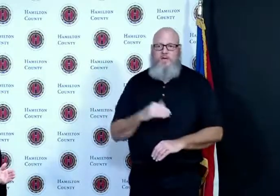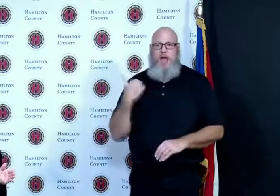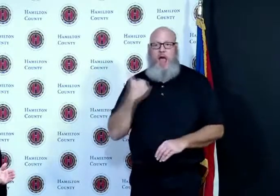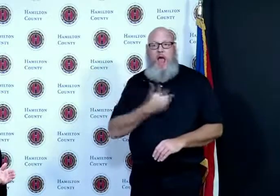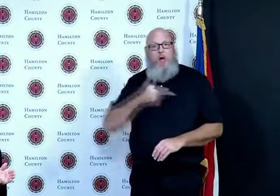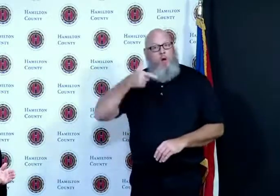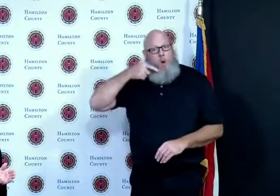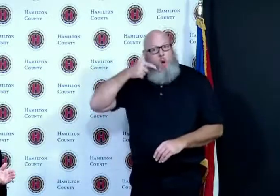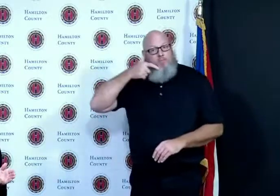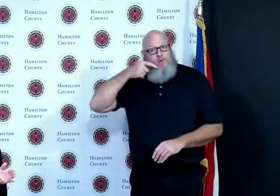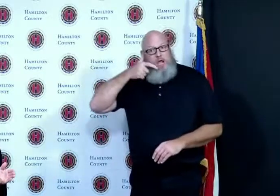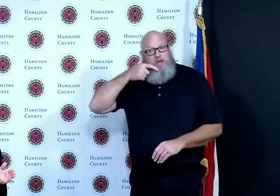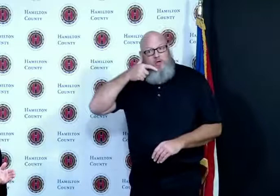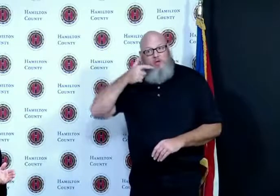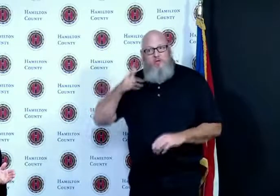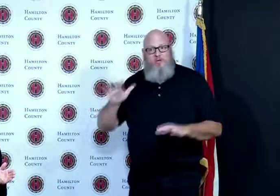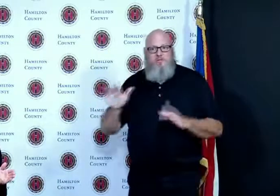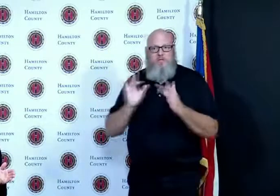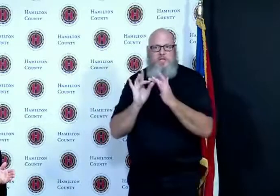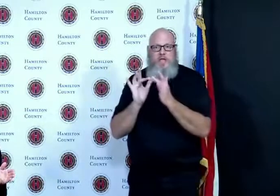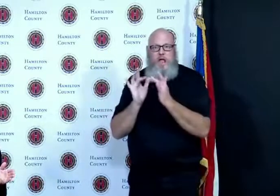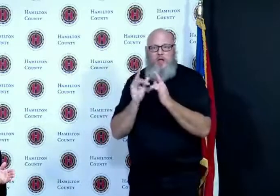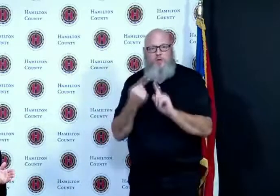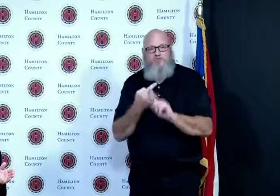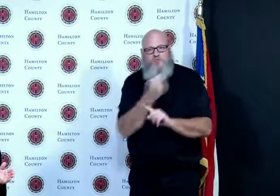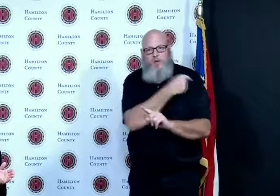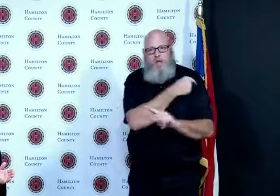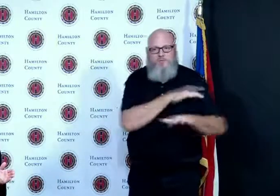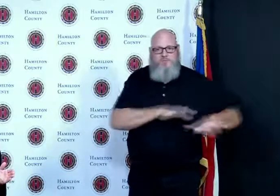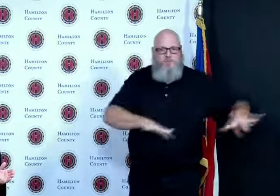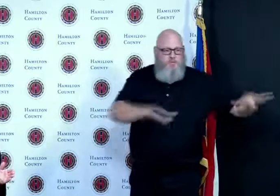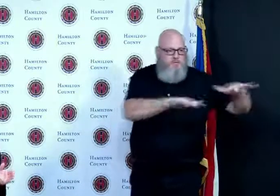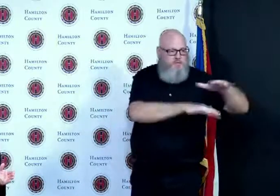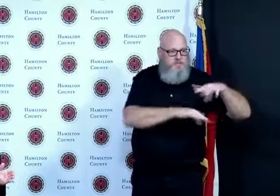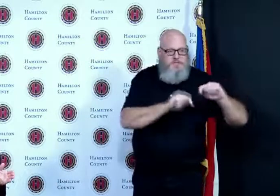have a really hard job because they have to let people know that they have been exposed to the